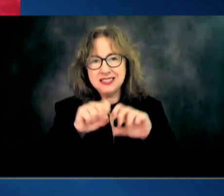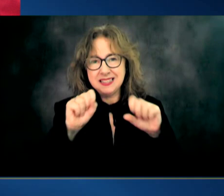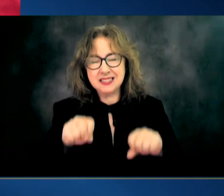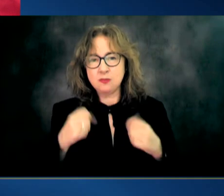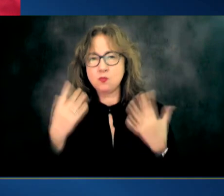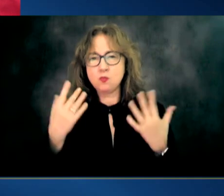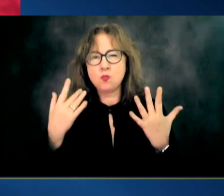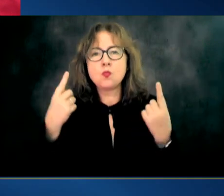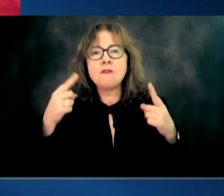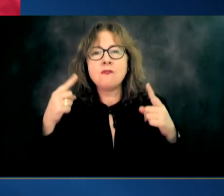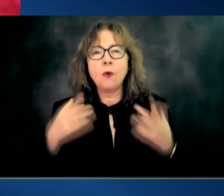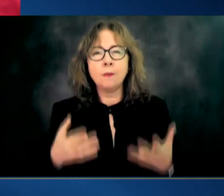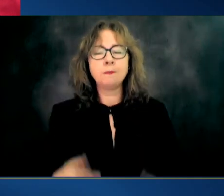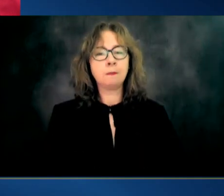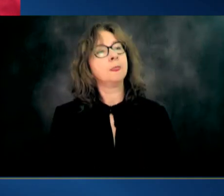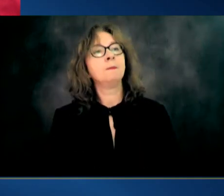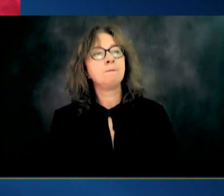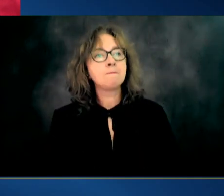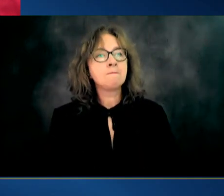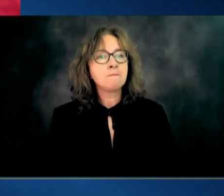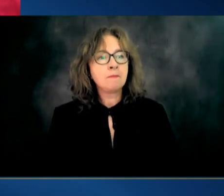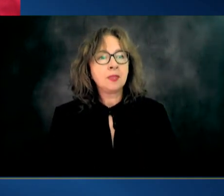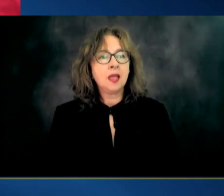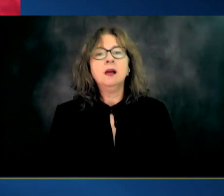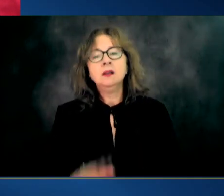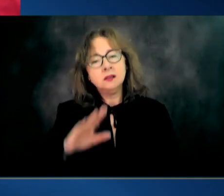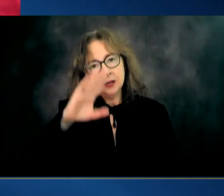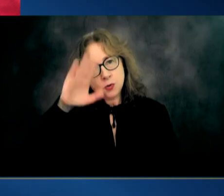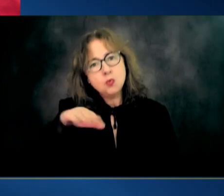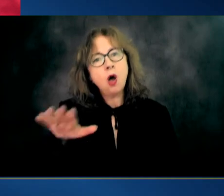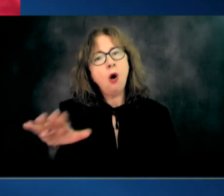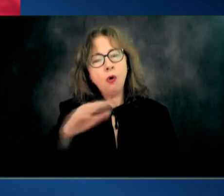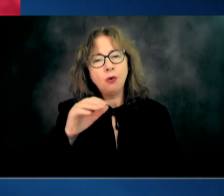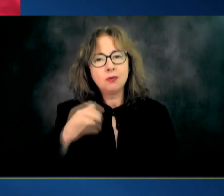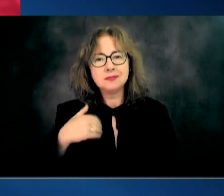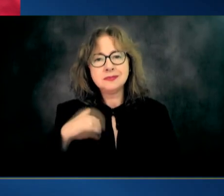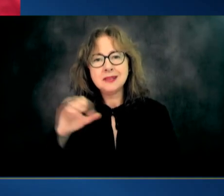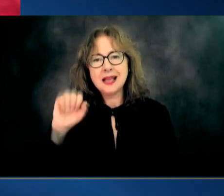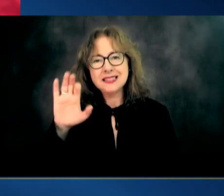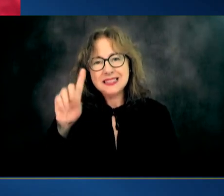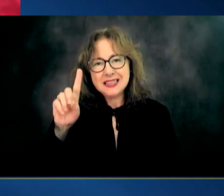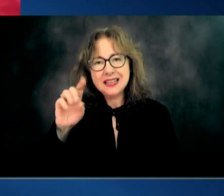So, we've heard, and we all know, that sickle cell warriors and their families can experience a lot